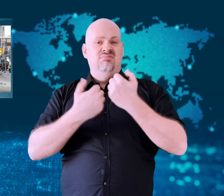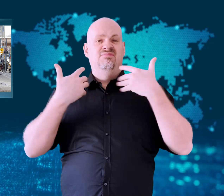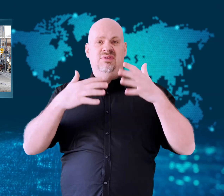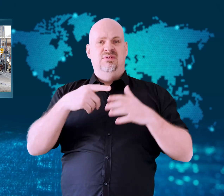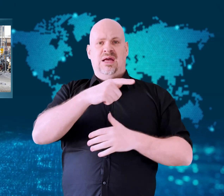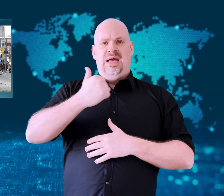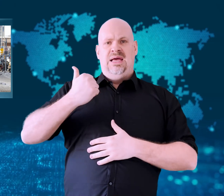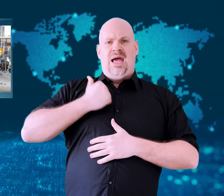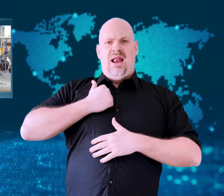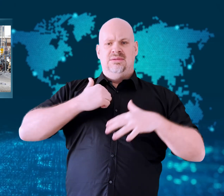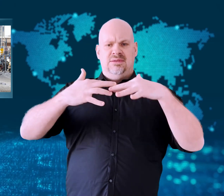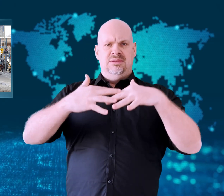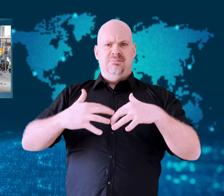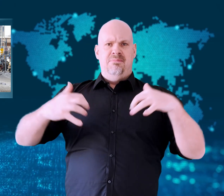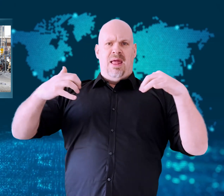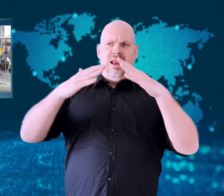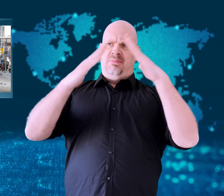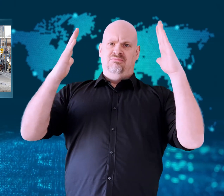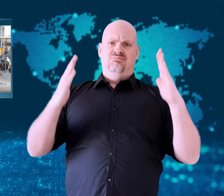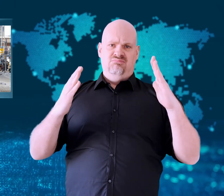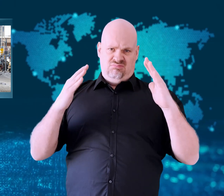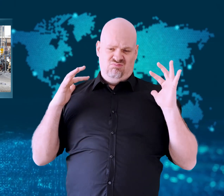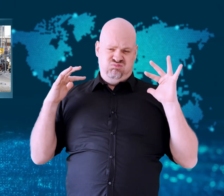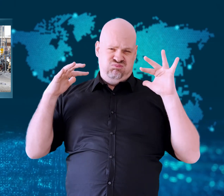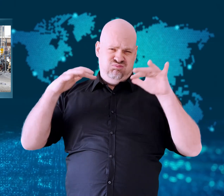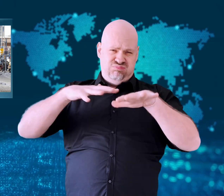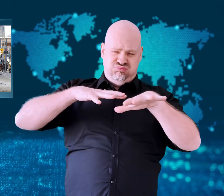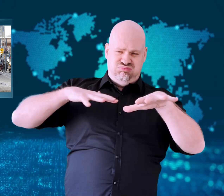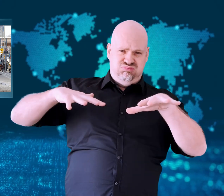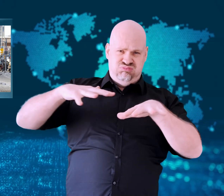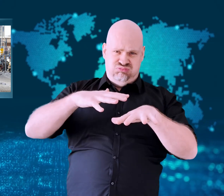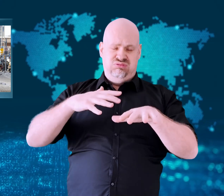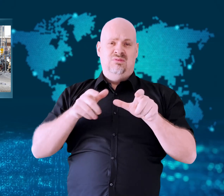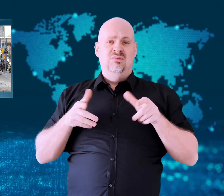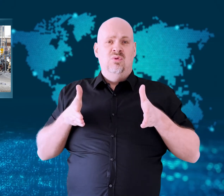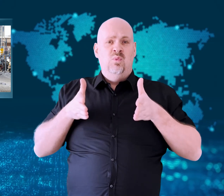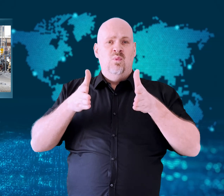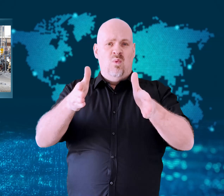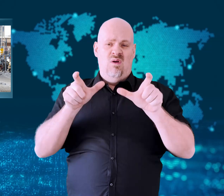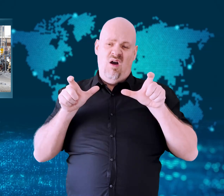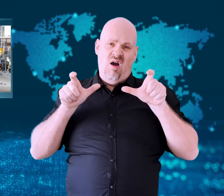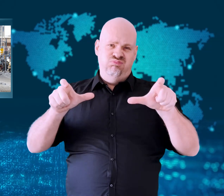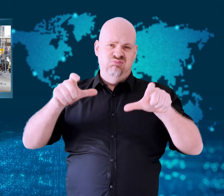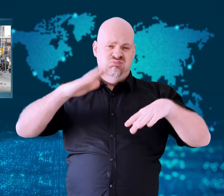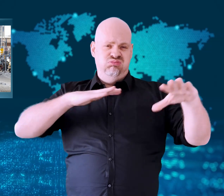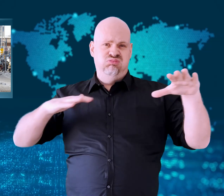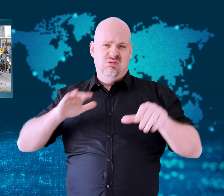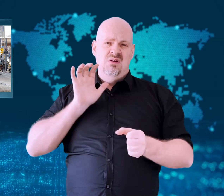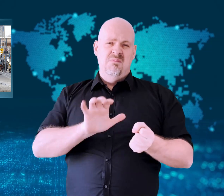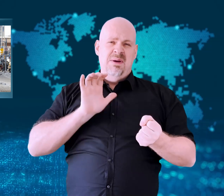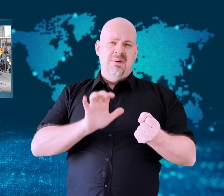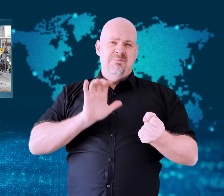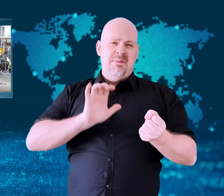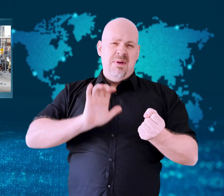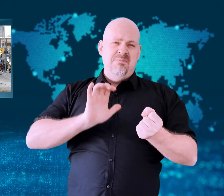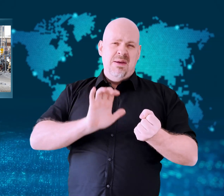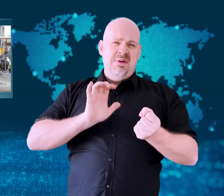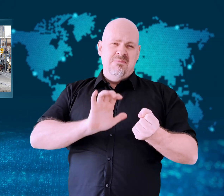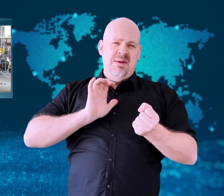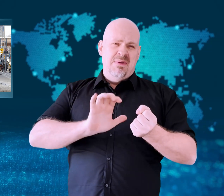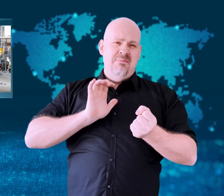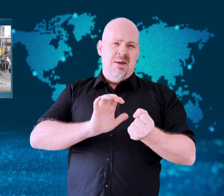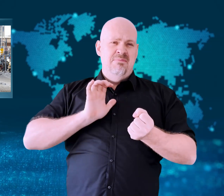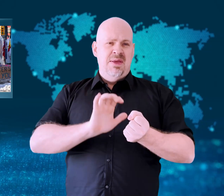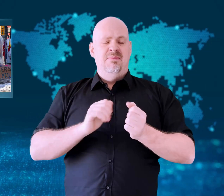blocked and honked on the streets near Canada’s Parliament.